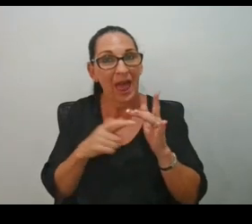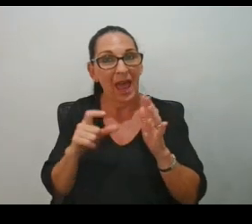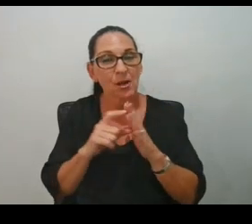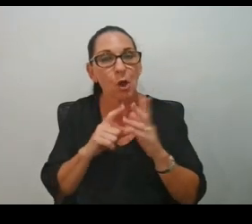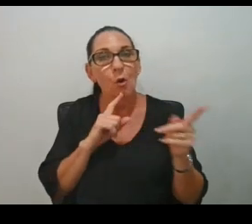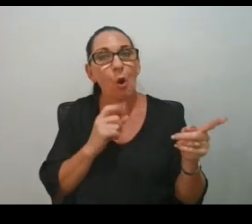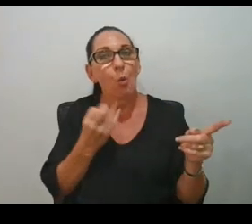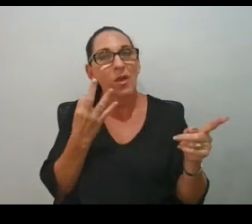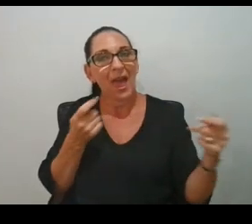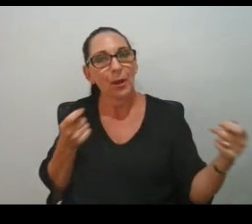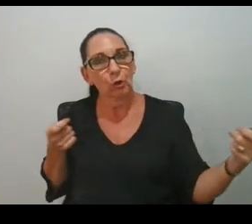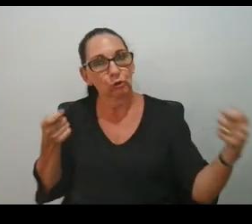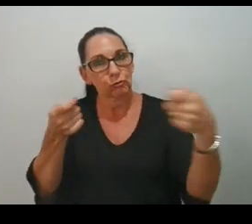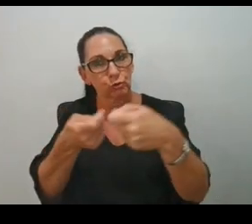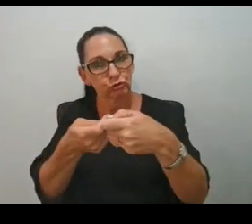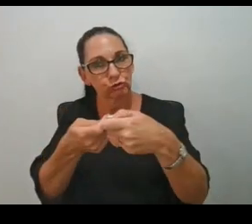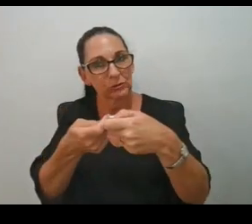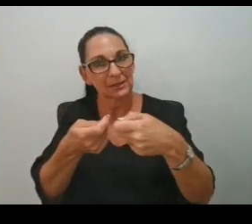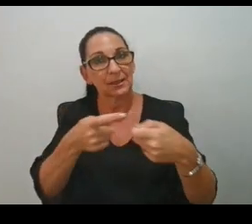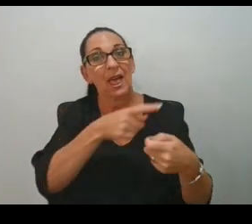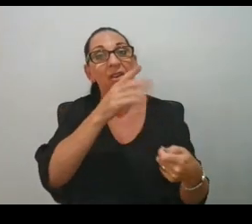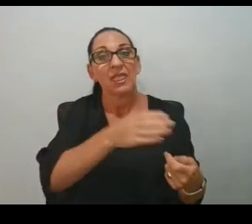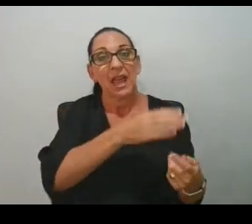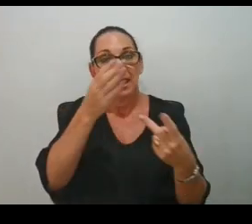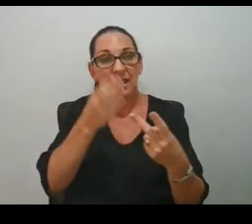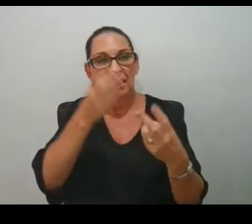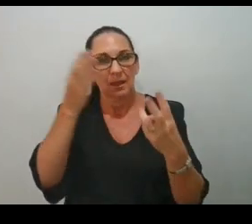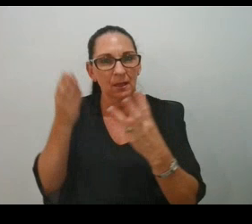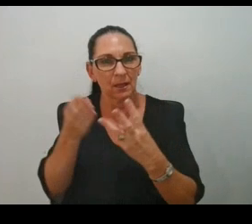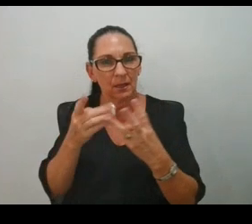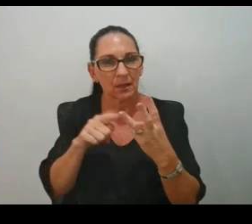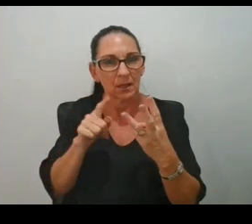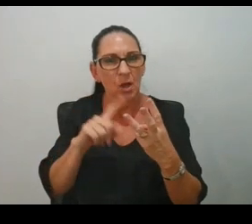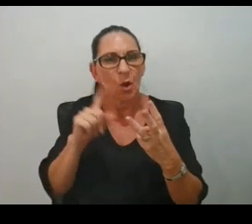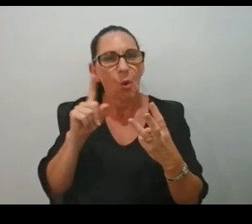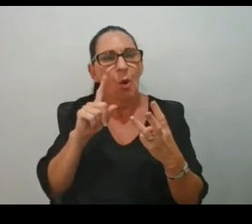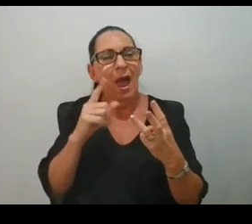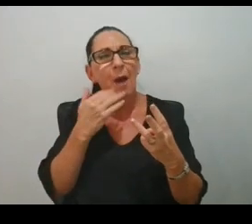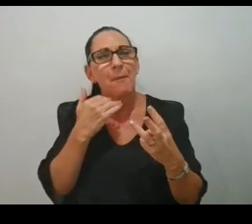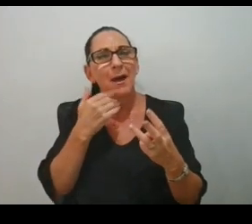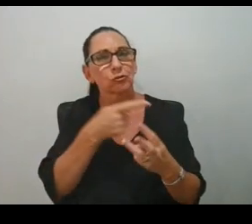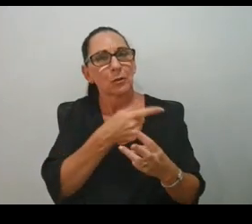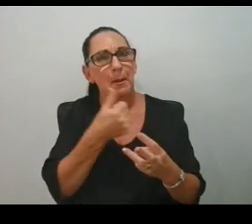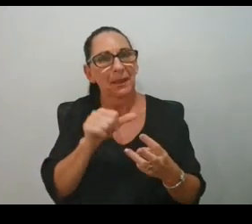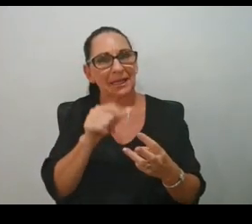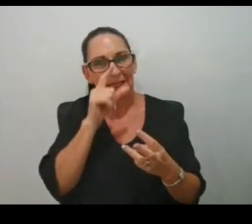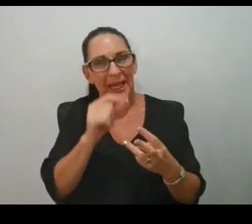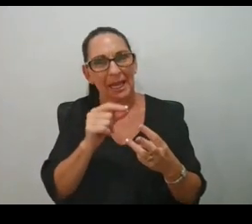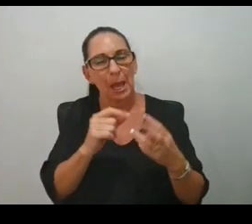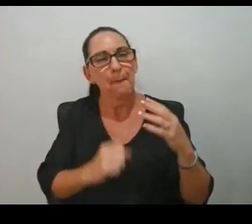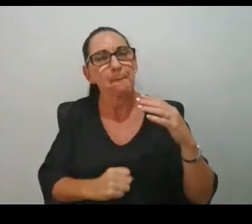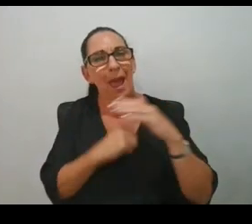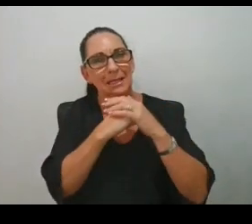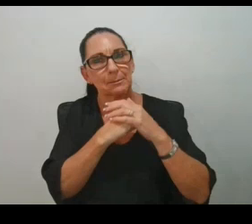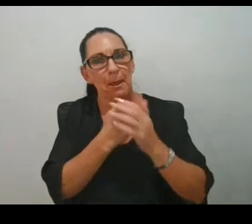your fee and the next one is um what the maximum income threshold is that you can earn after